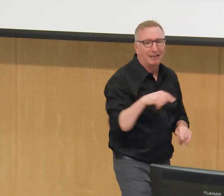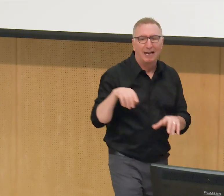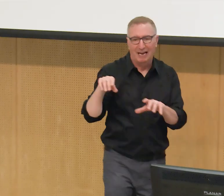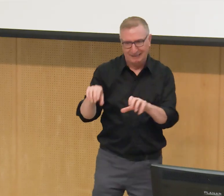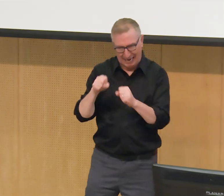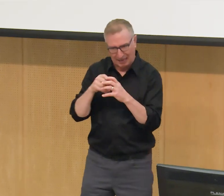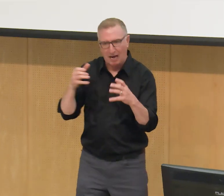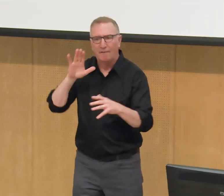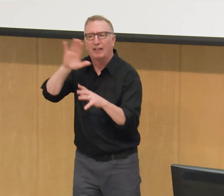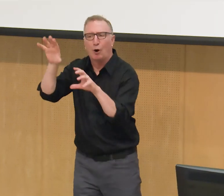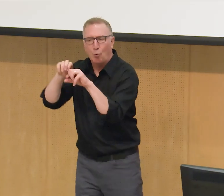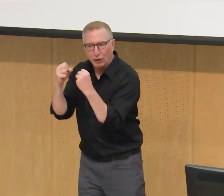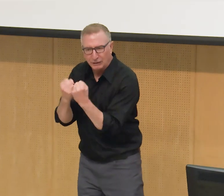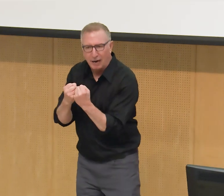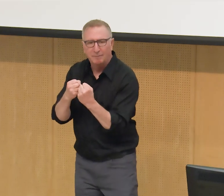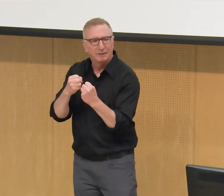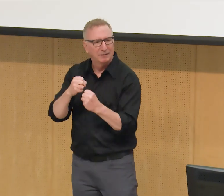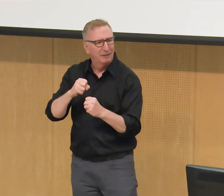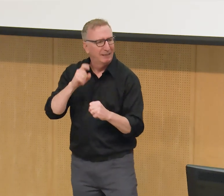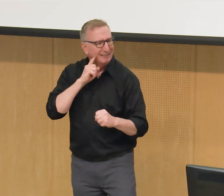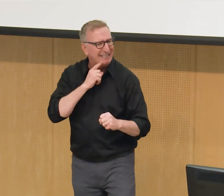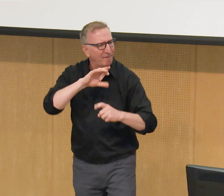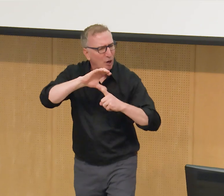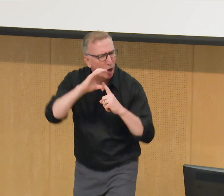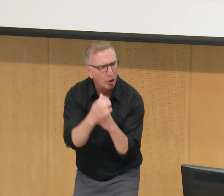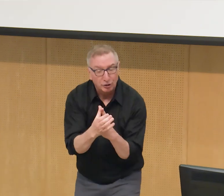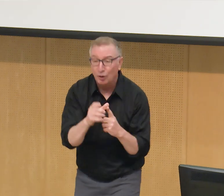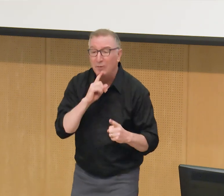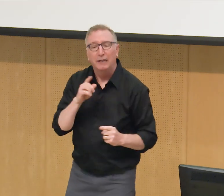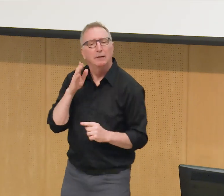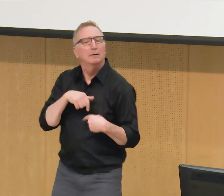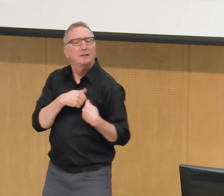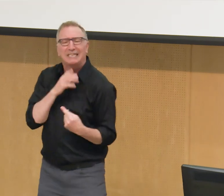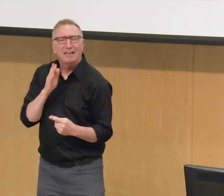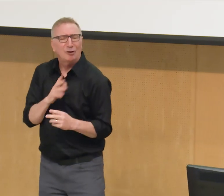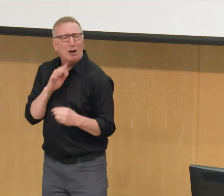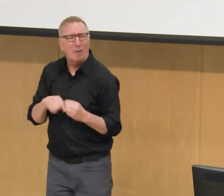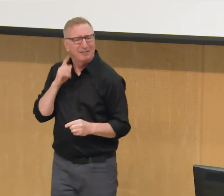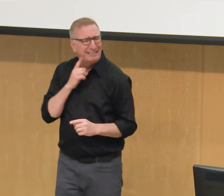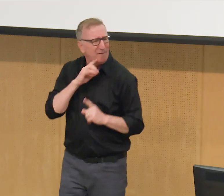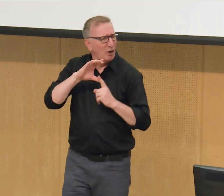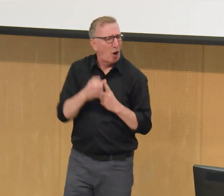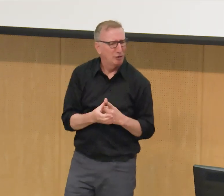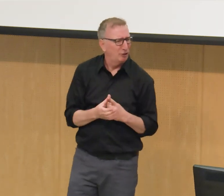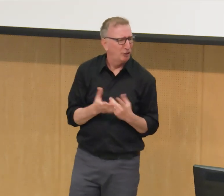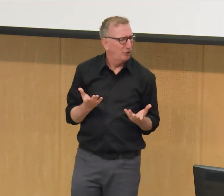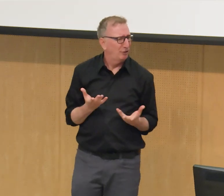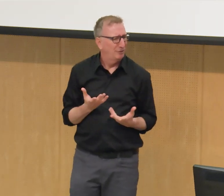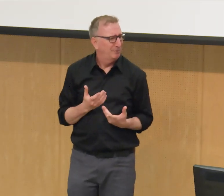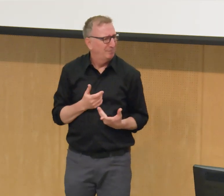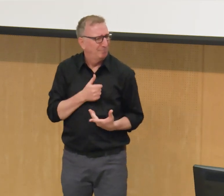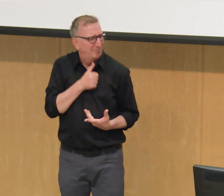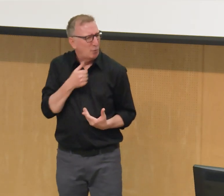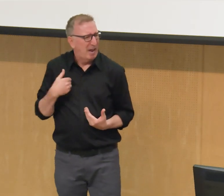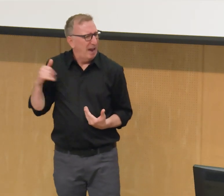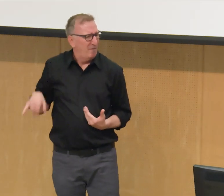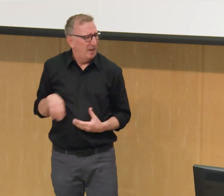Some of these folks-- MJ Bienvenu, Betty Colonomos, the people who were teaching us Deaf culture because